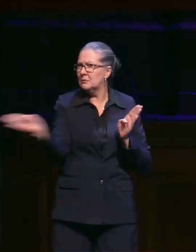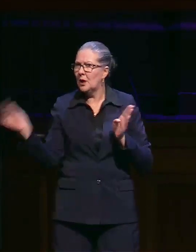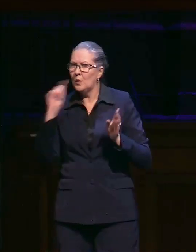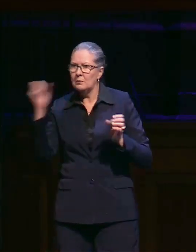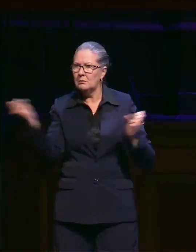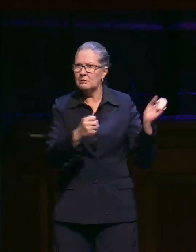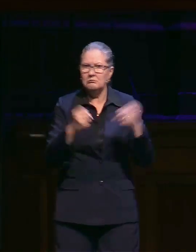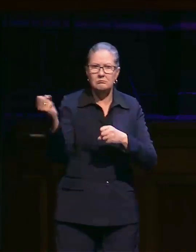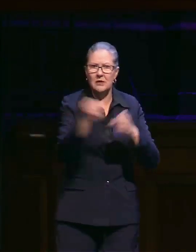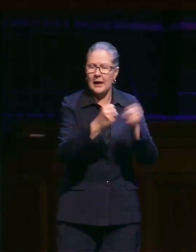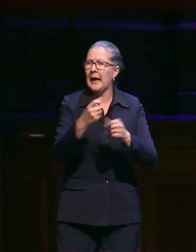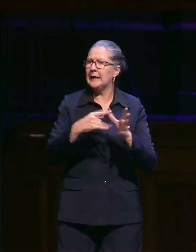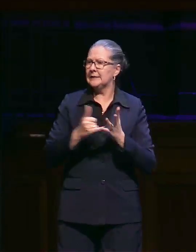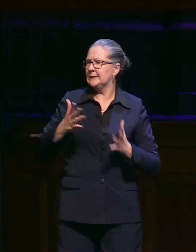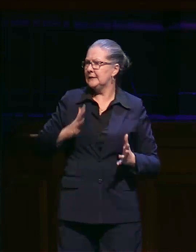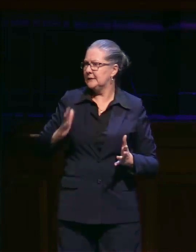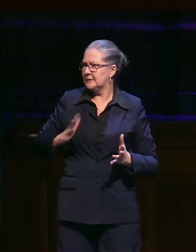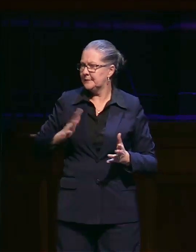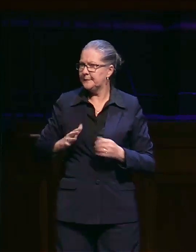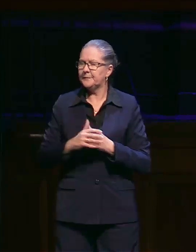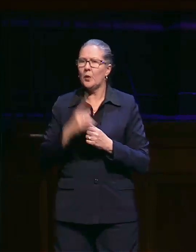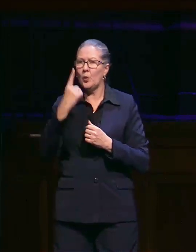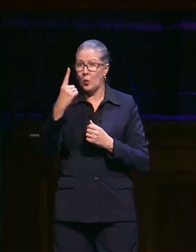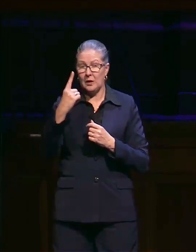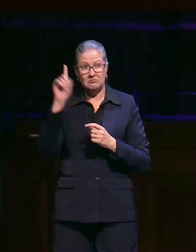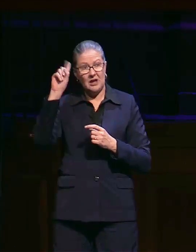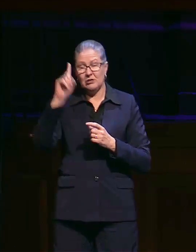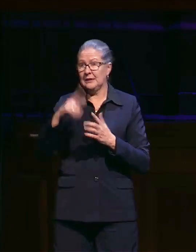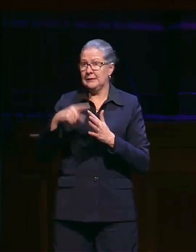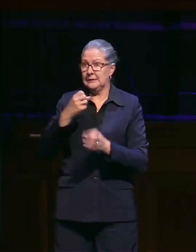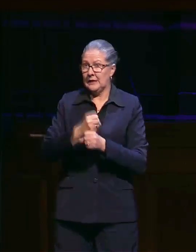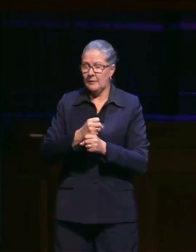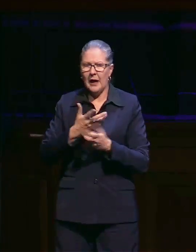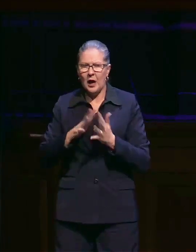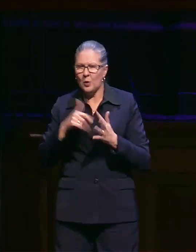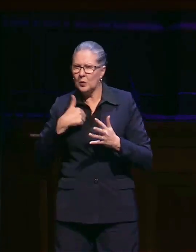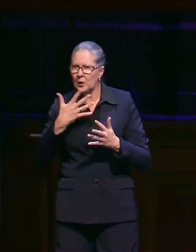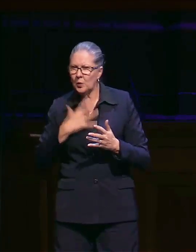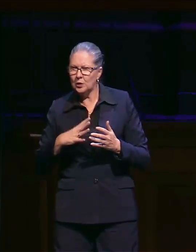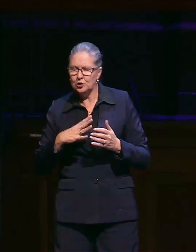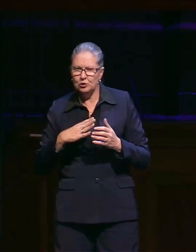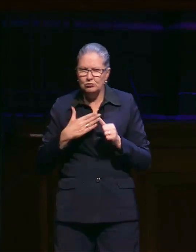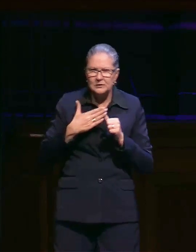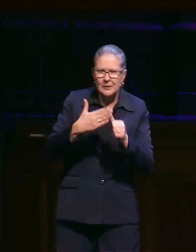required now one current example of this is the way that we're working to prevent and respond to family and sexual violence